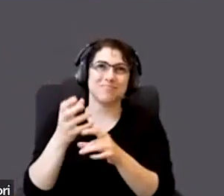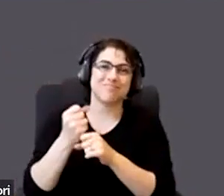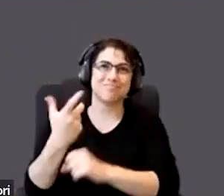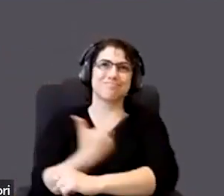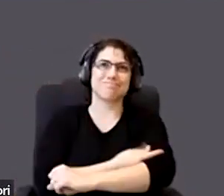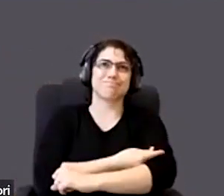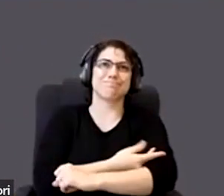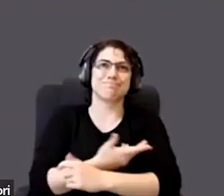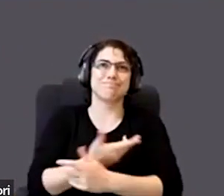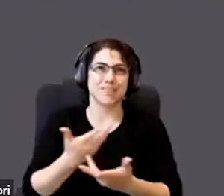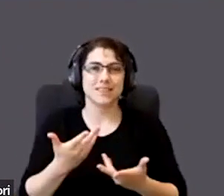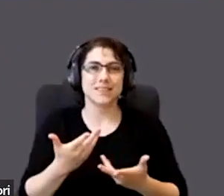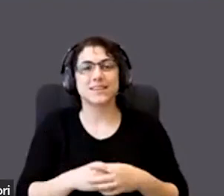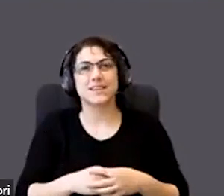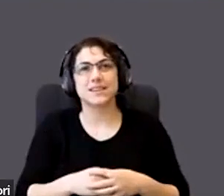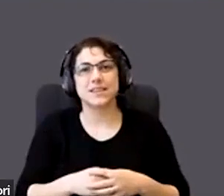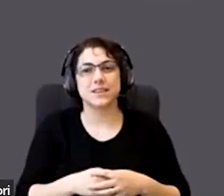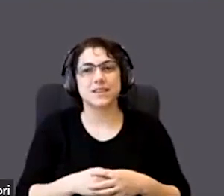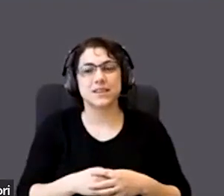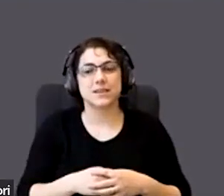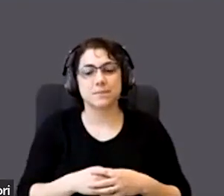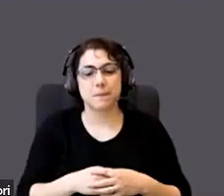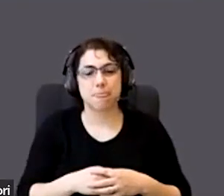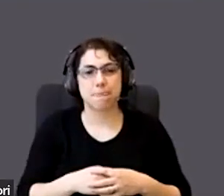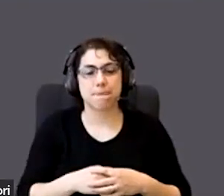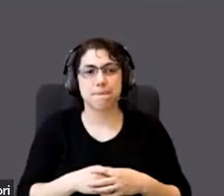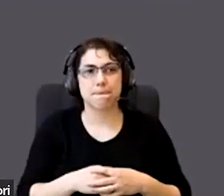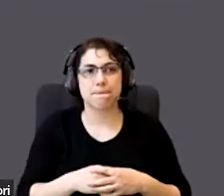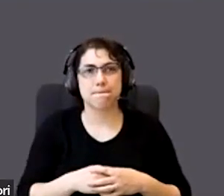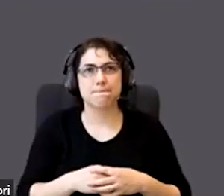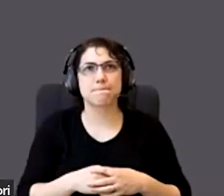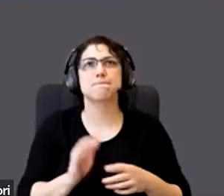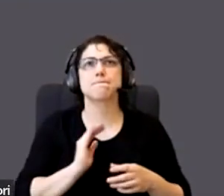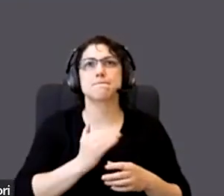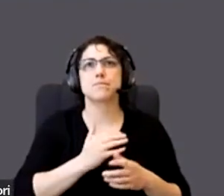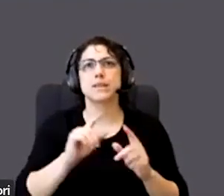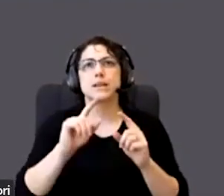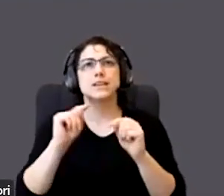And we are -- our teams have been really thinking